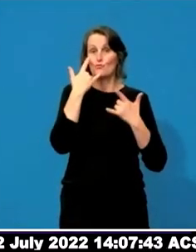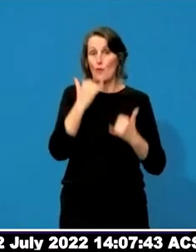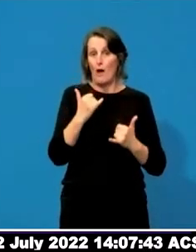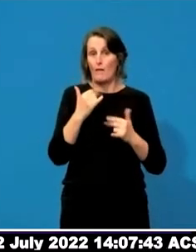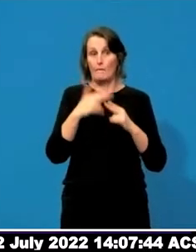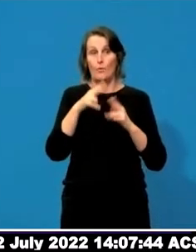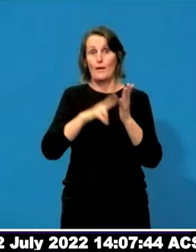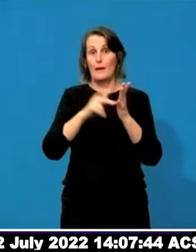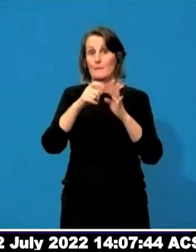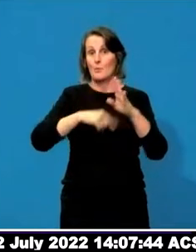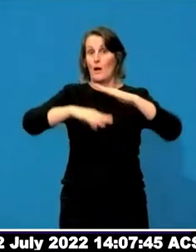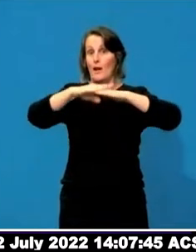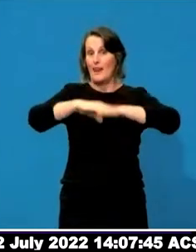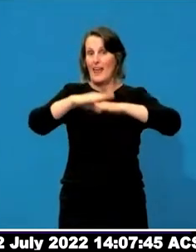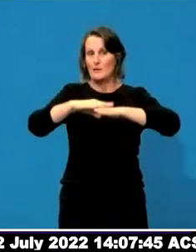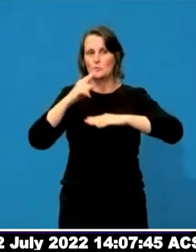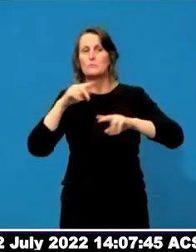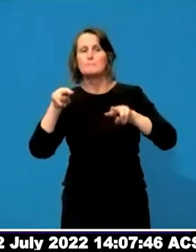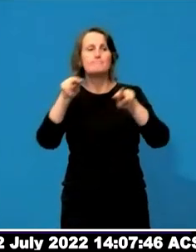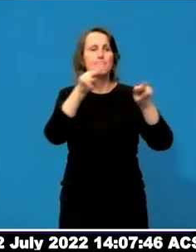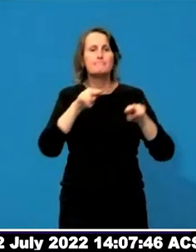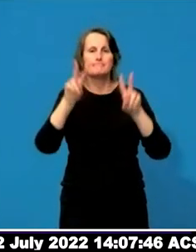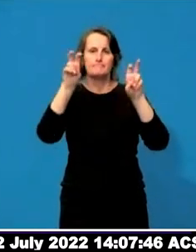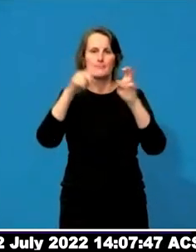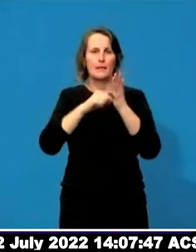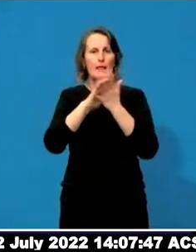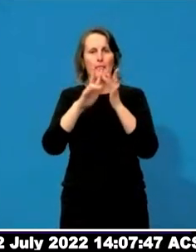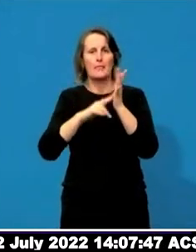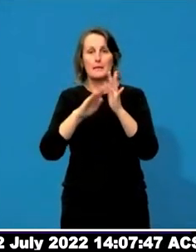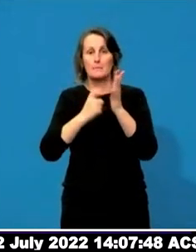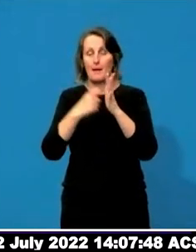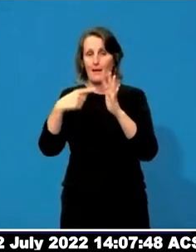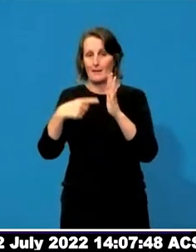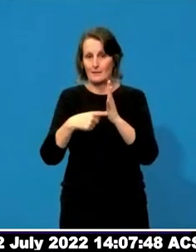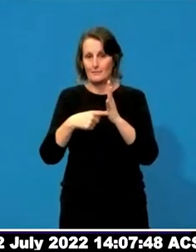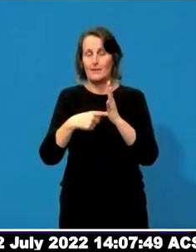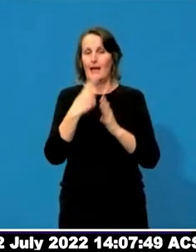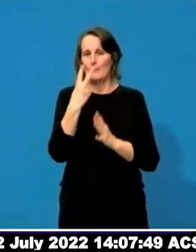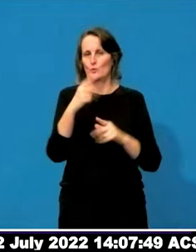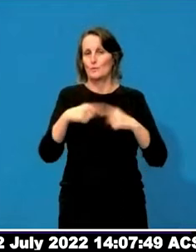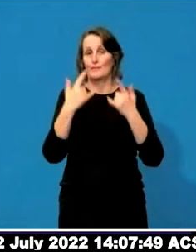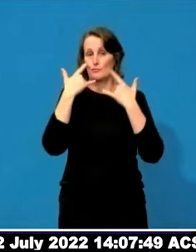One was the coordinated funding proposal, and the one was direct commissioning trial, which is ongoing.